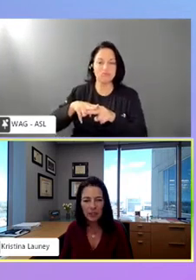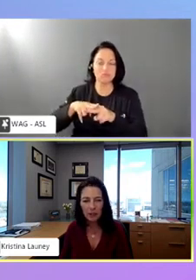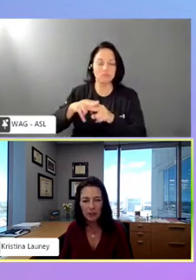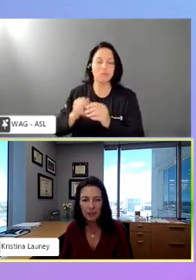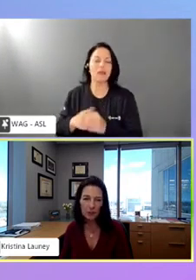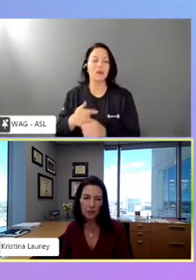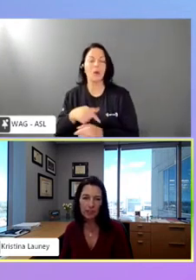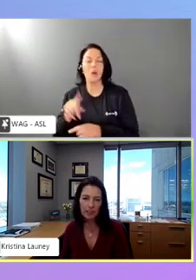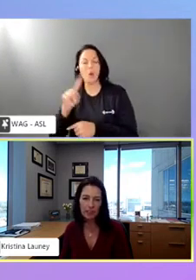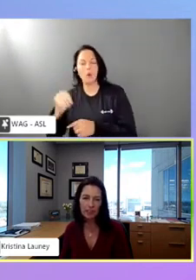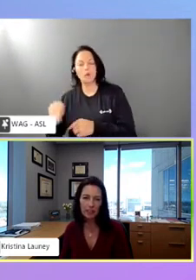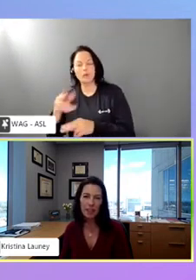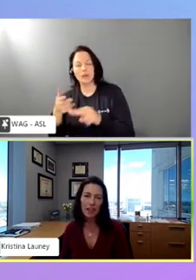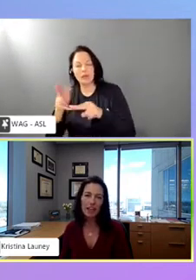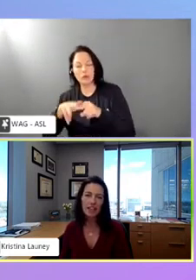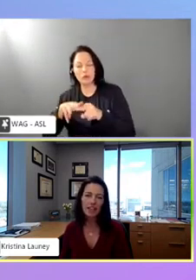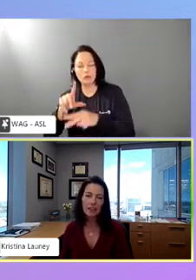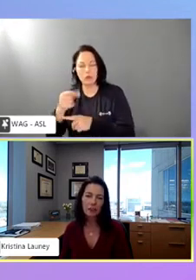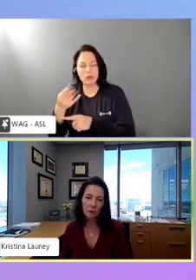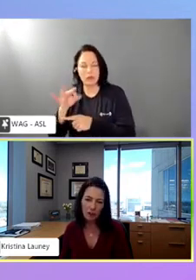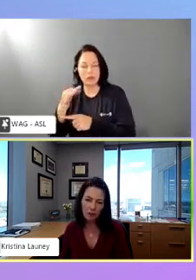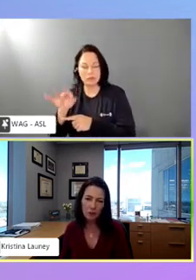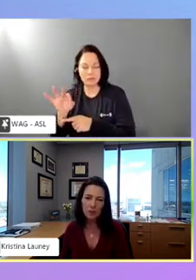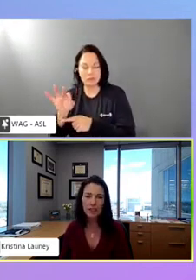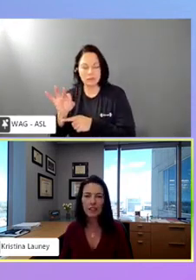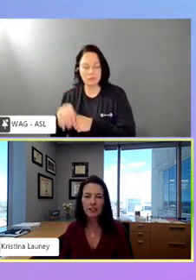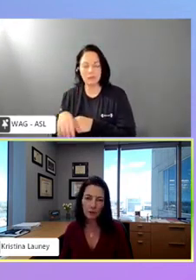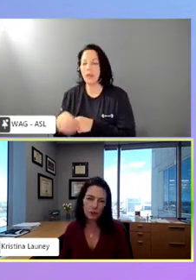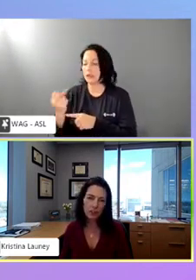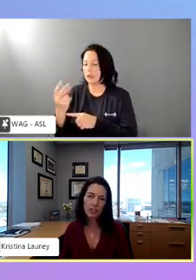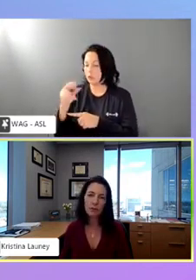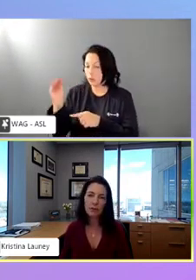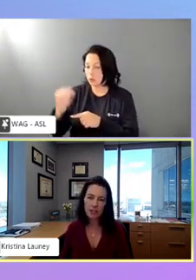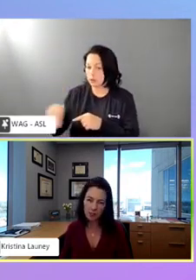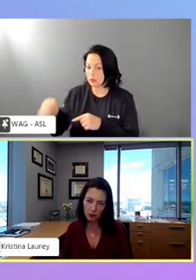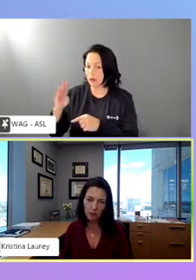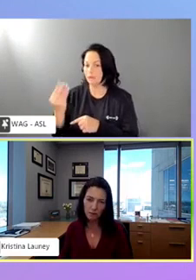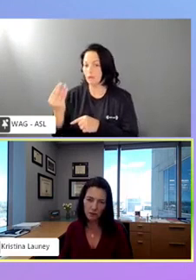2018. That was 177% increase between 2017 and 2018 PM 31%